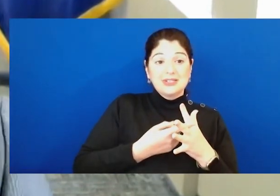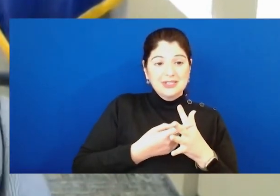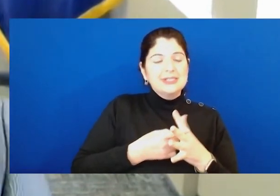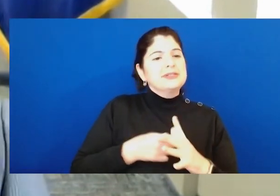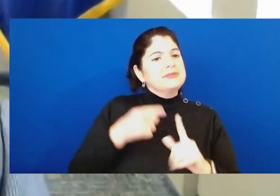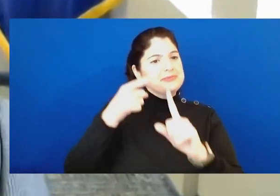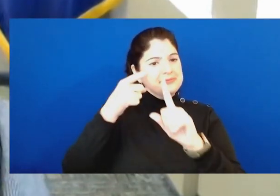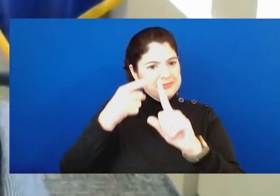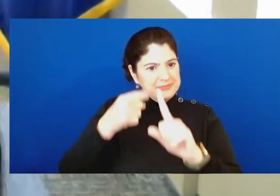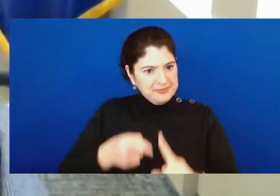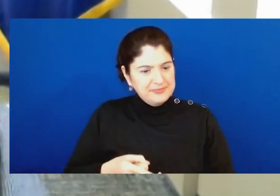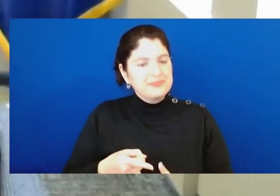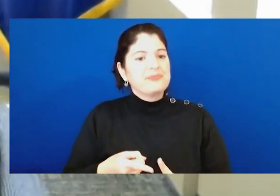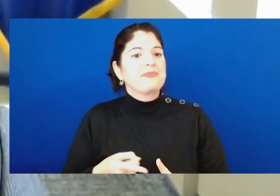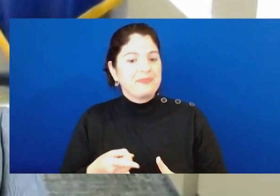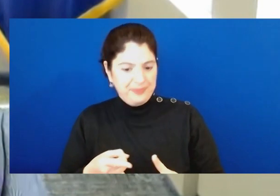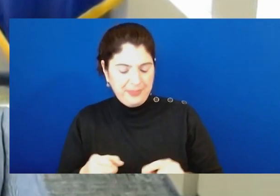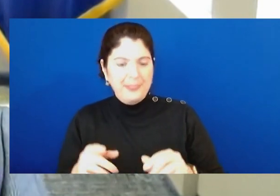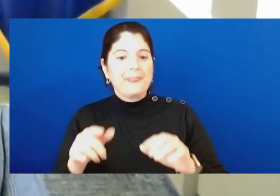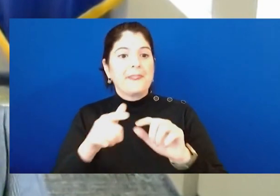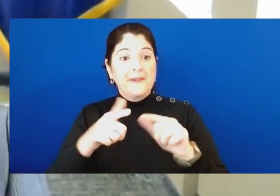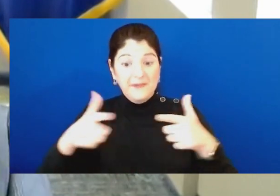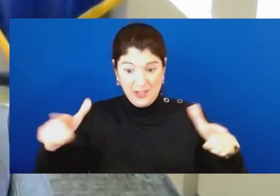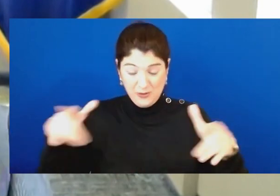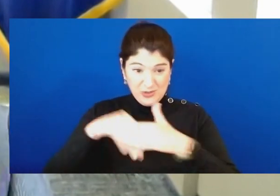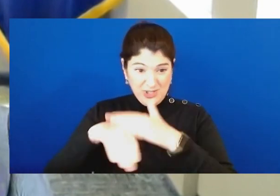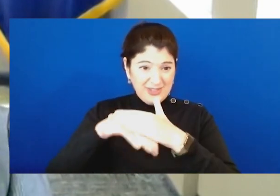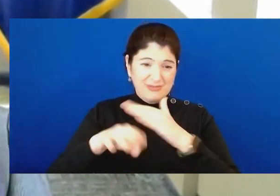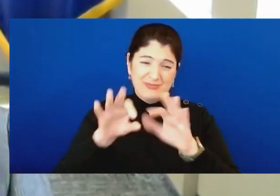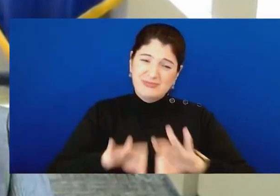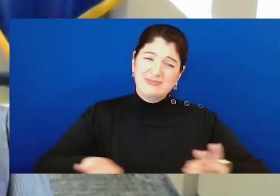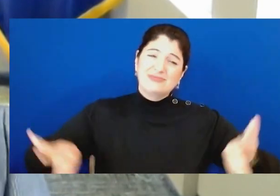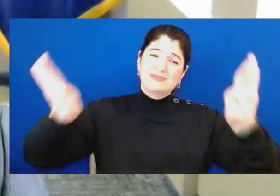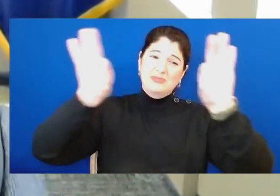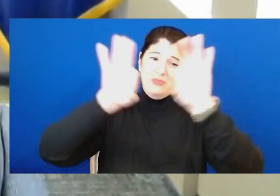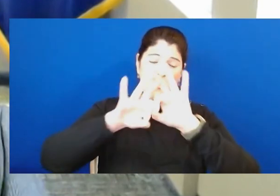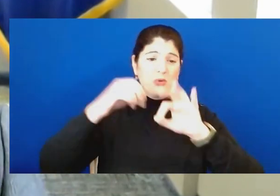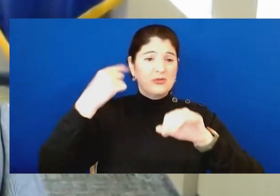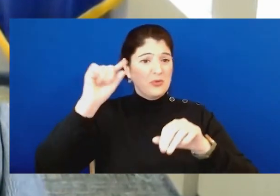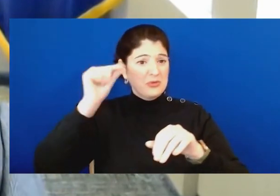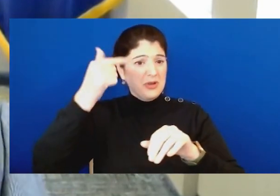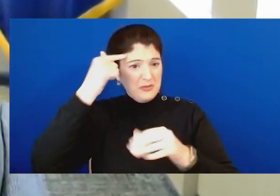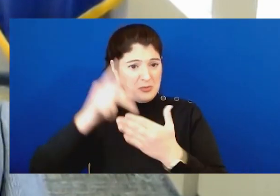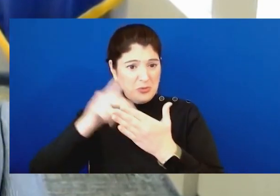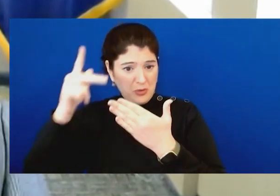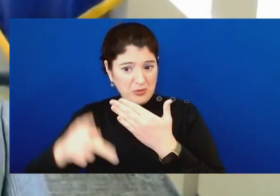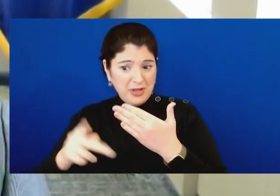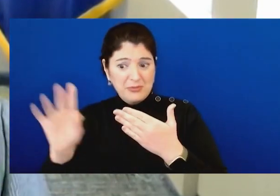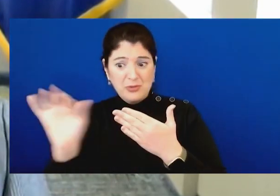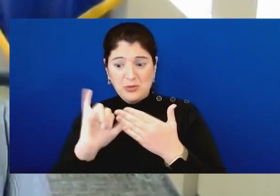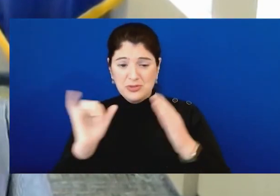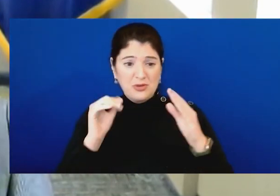of increasing access to government programs available to New Yorkers. Moreover, language is also culture.